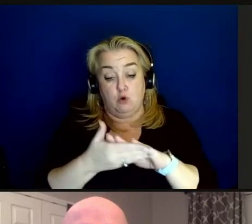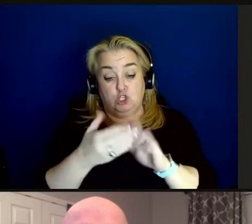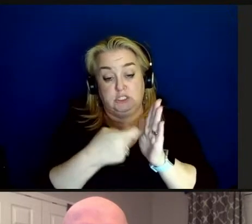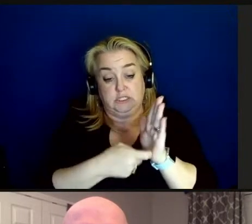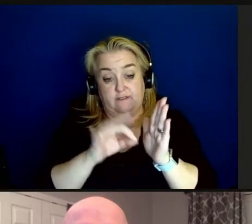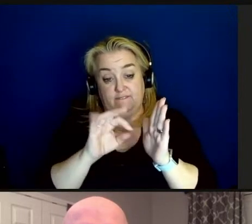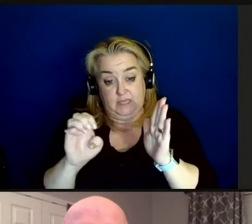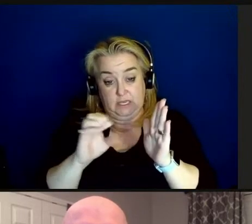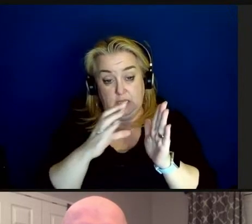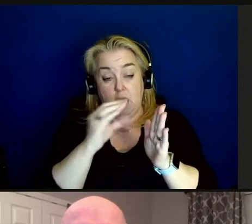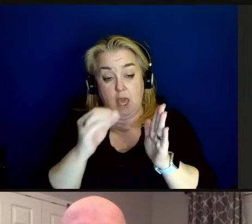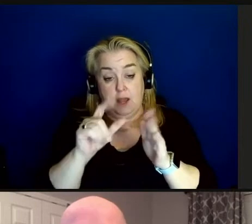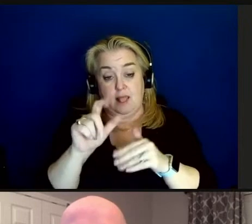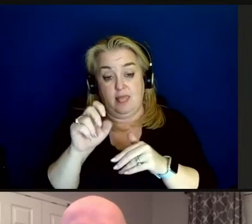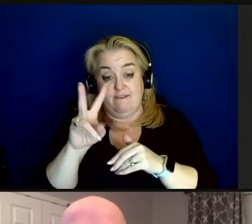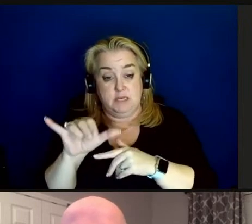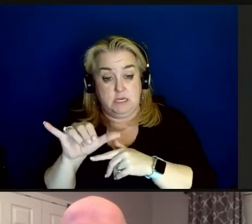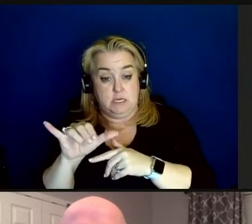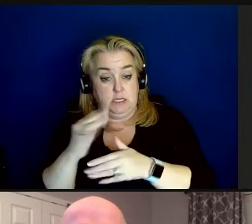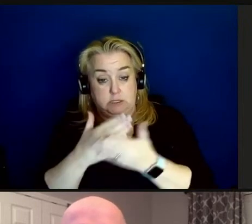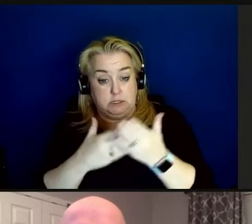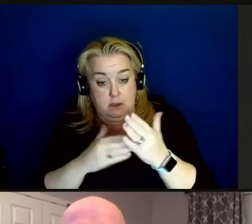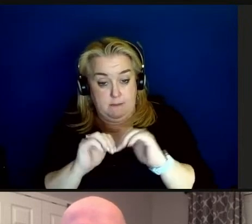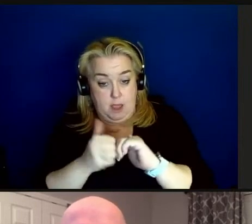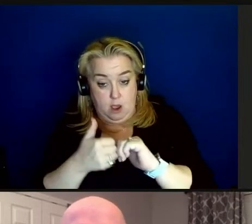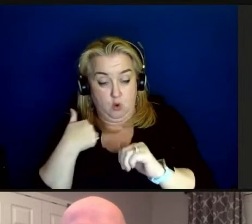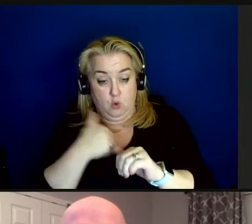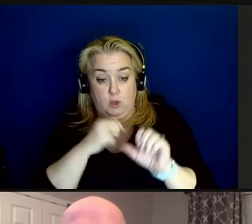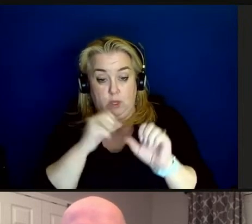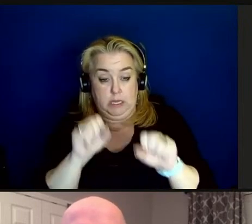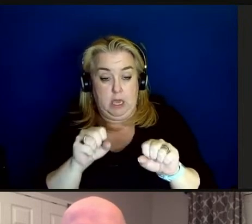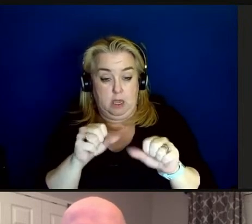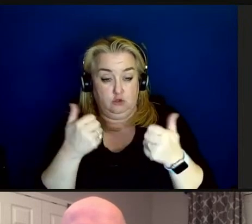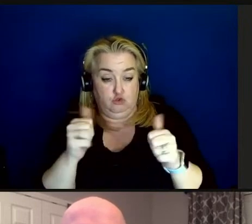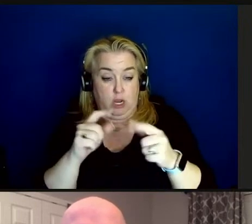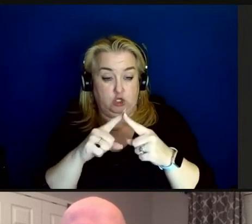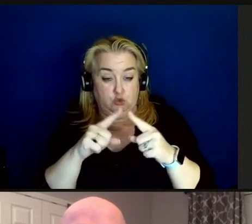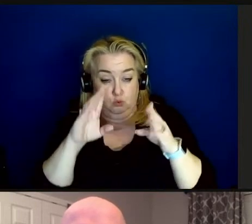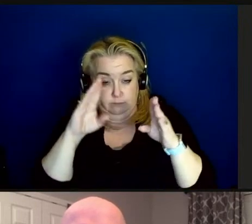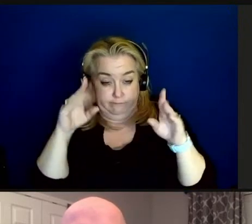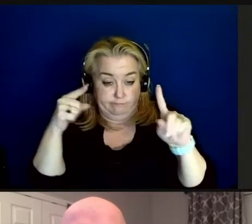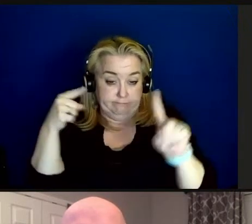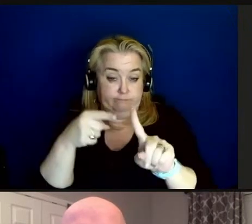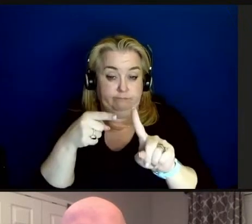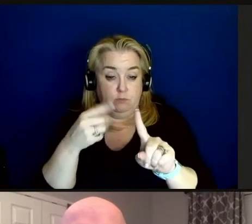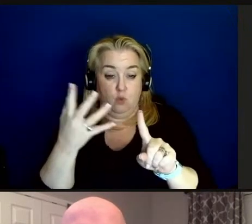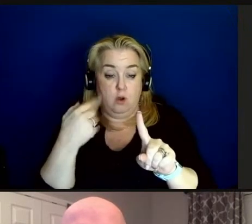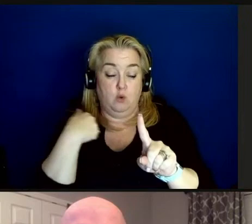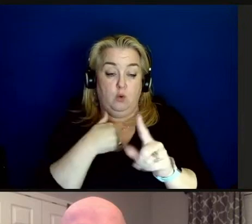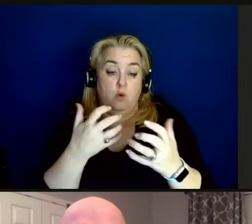WHAT THE OPTIONS ARE FROM A